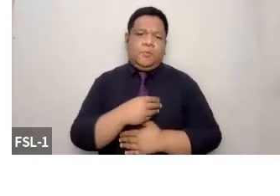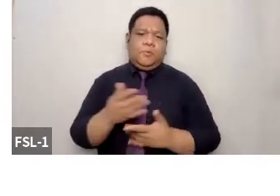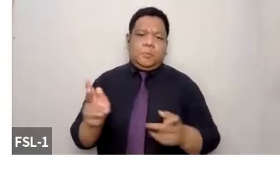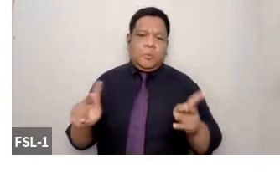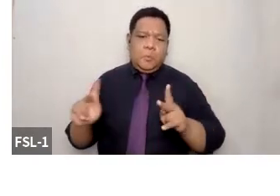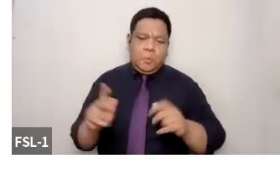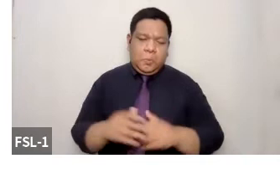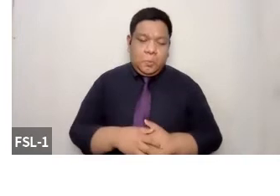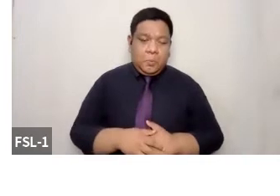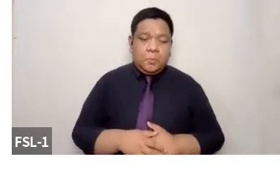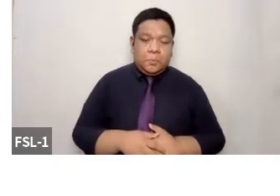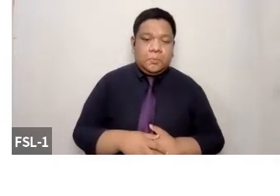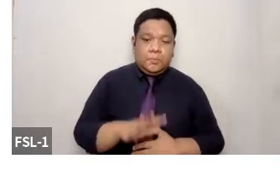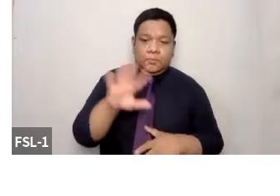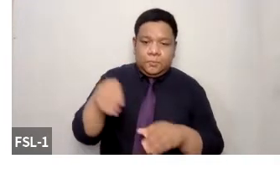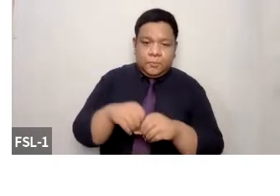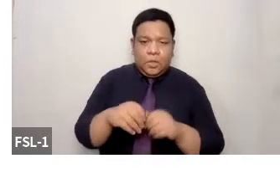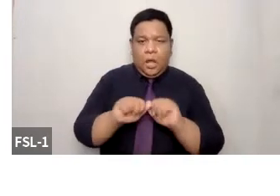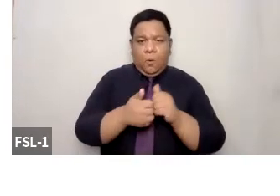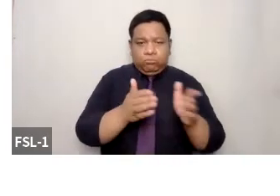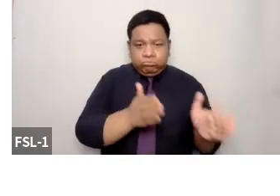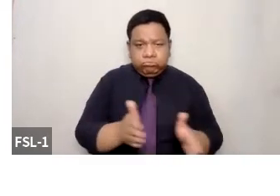So this includes the logistics and equipment.